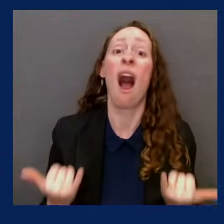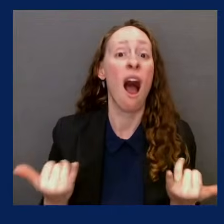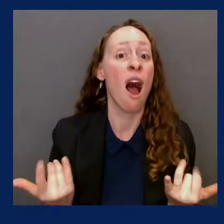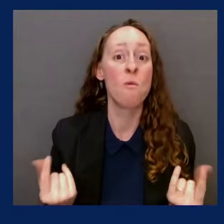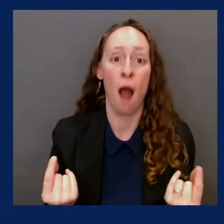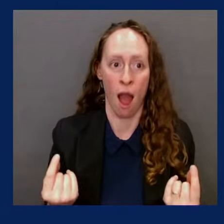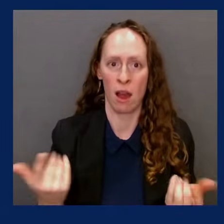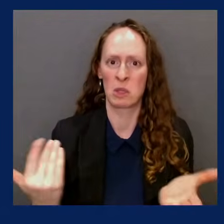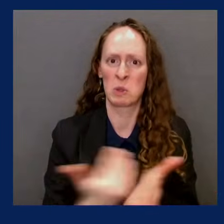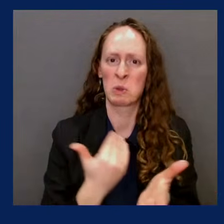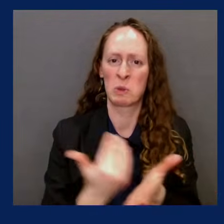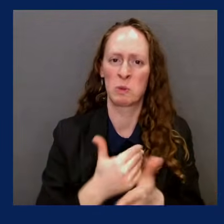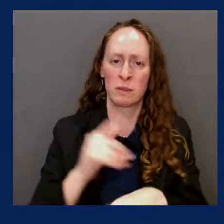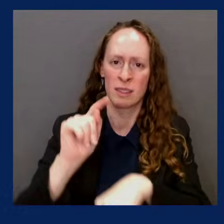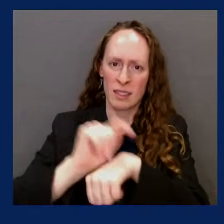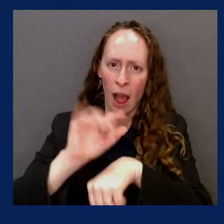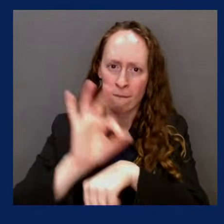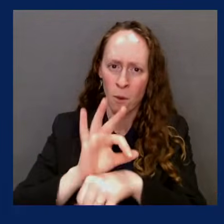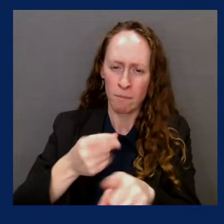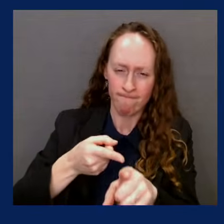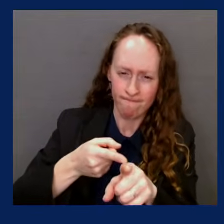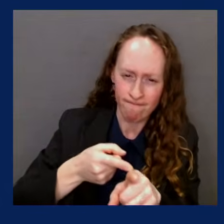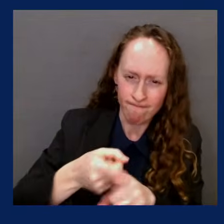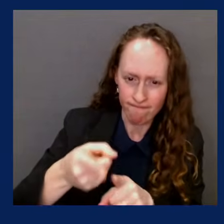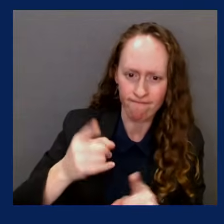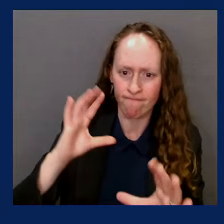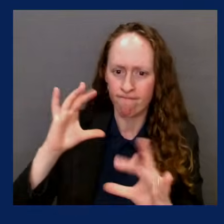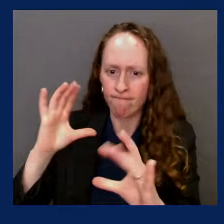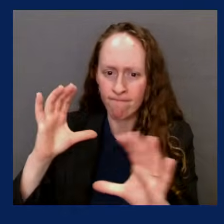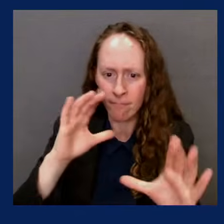We're also investing in sustainable infrastructure in the Pacific Islands,